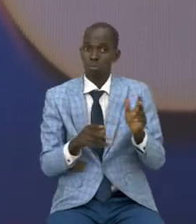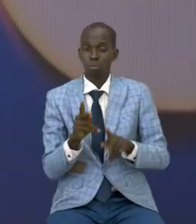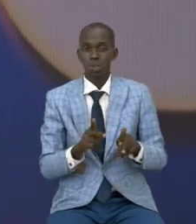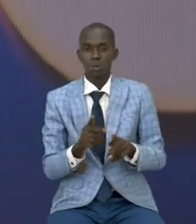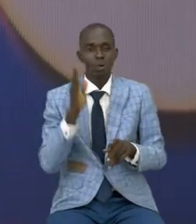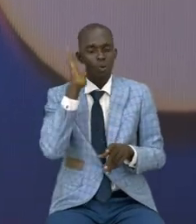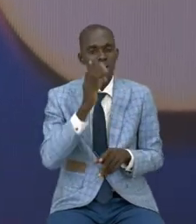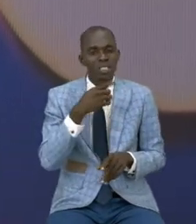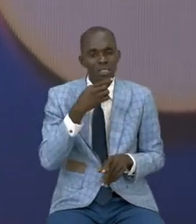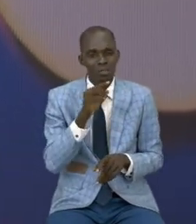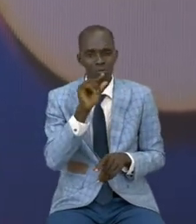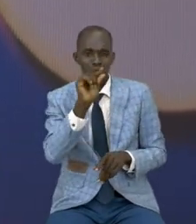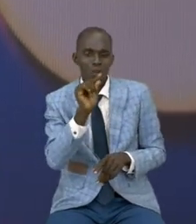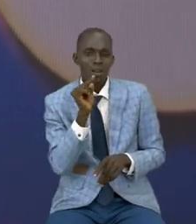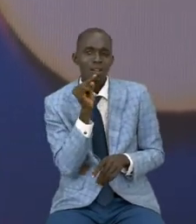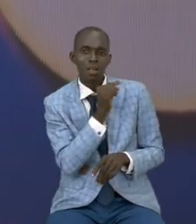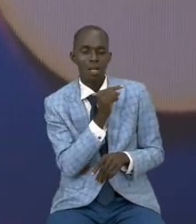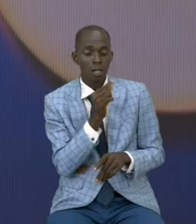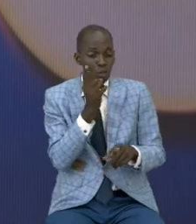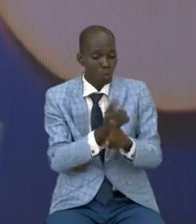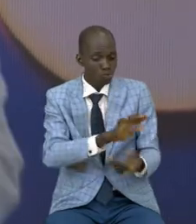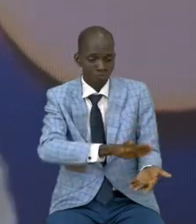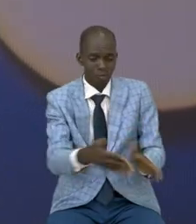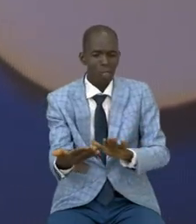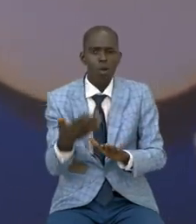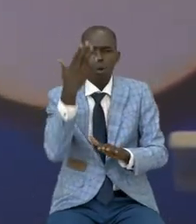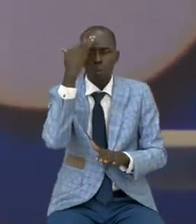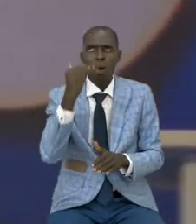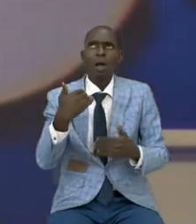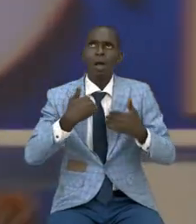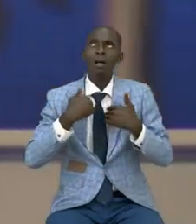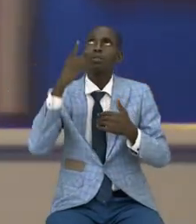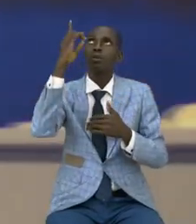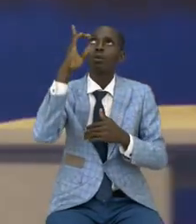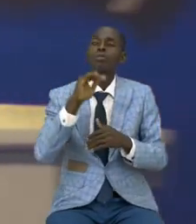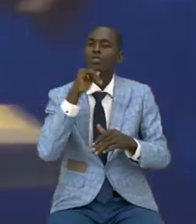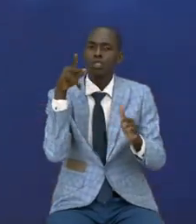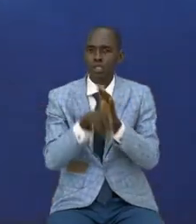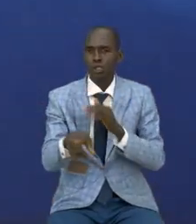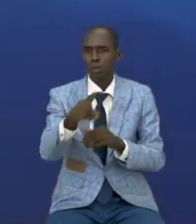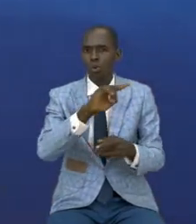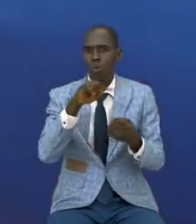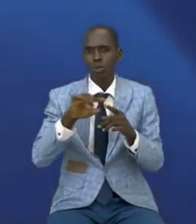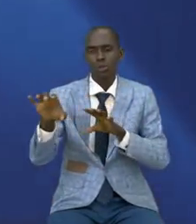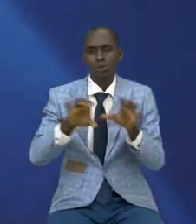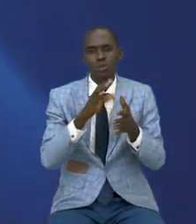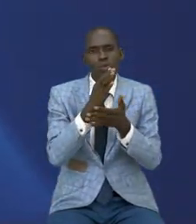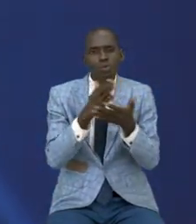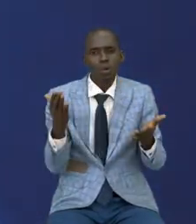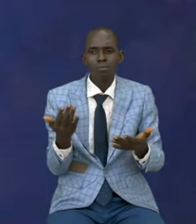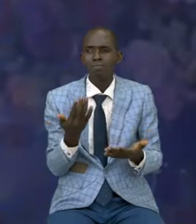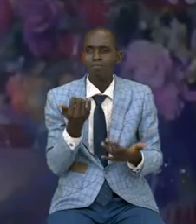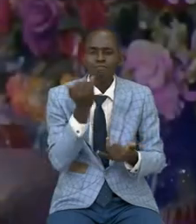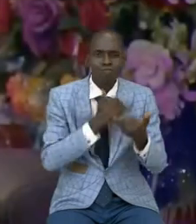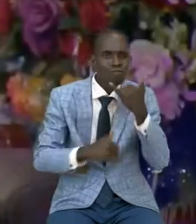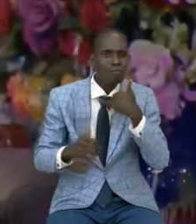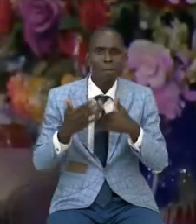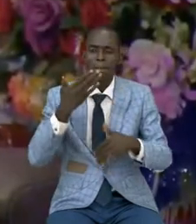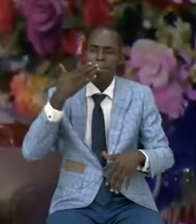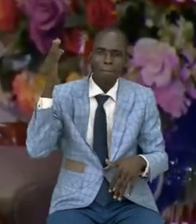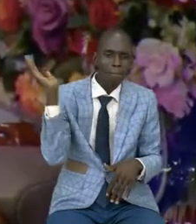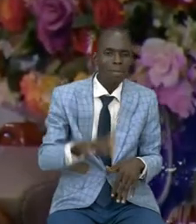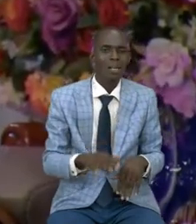a lie and he does died why i think god killed you when you did some naughty terrible evil thing and